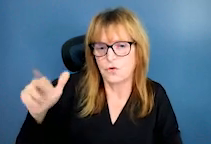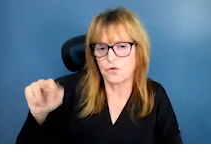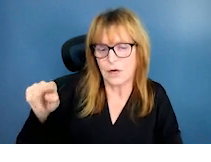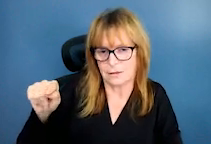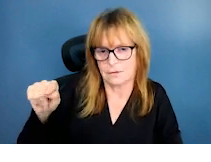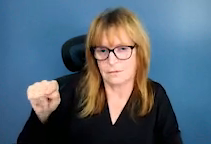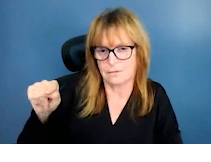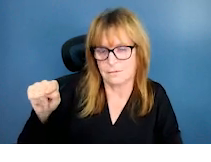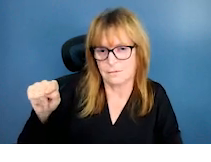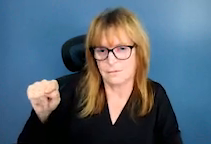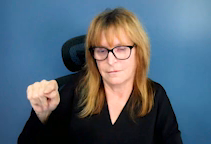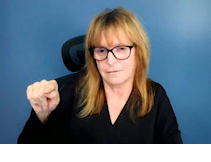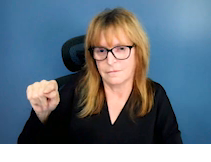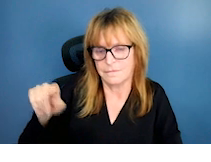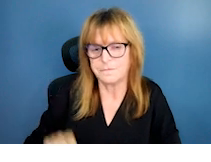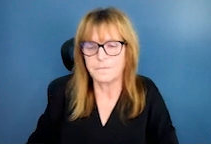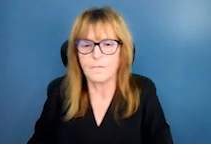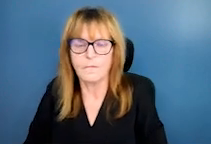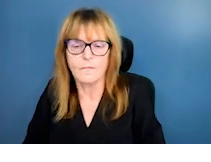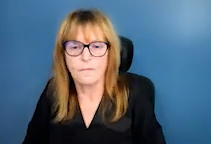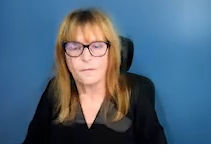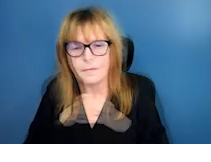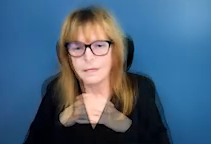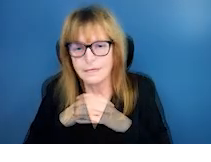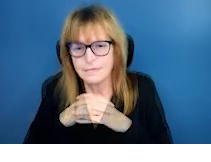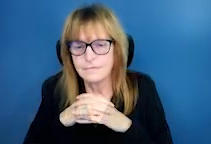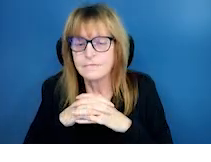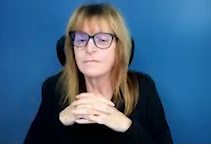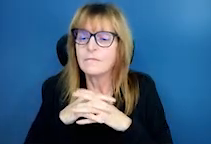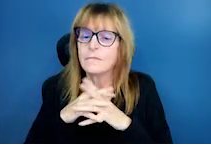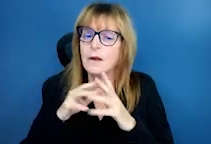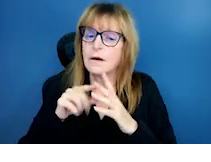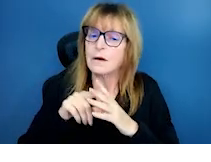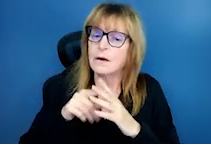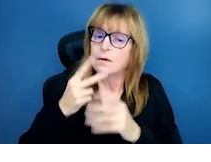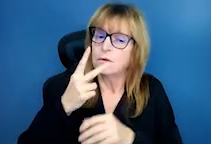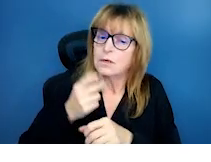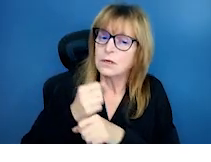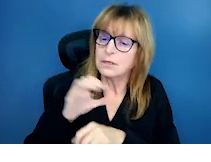In each of the first two years of the CVITP grant program, payments went out early the following calendar year.